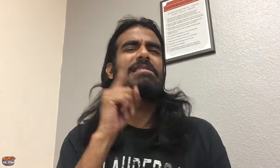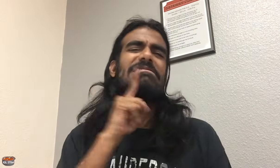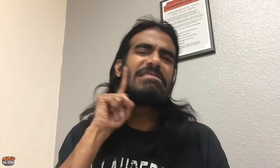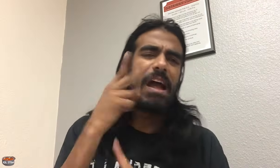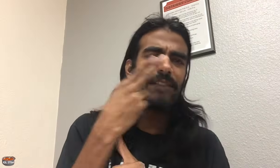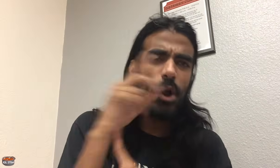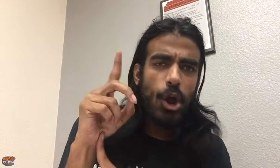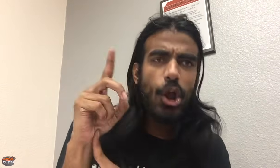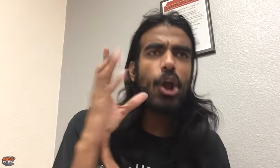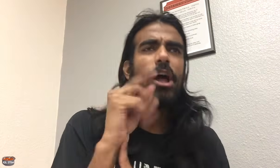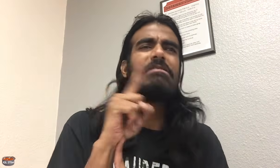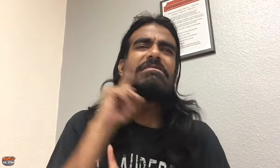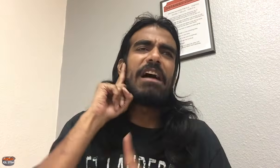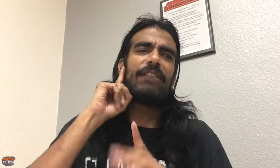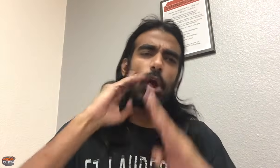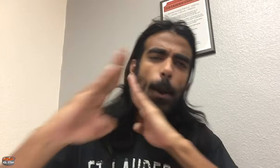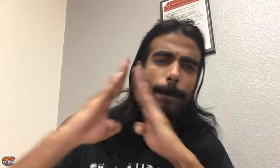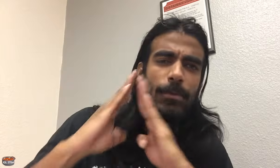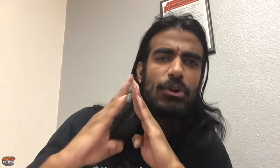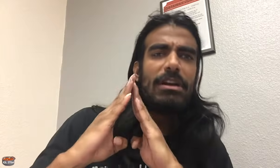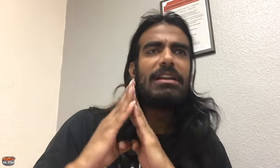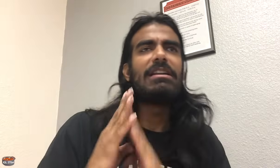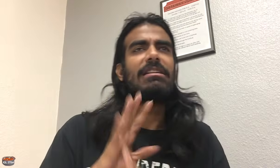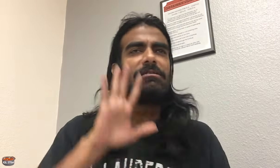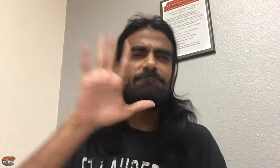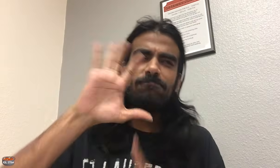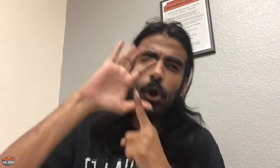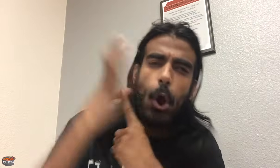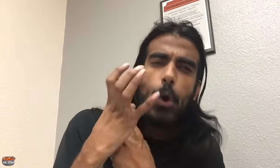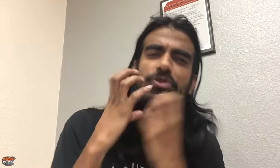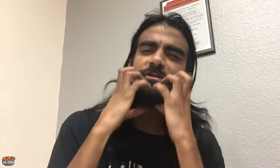his humor, his sense of Deafhood, and being